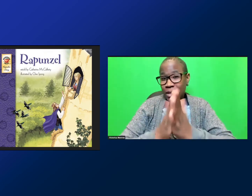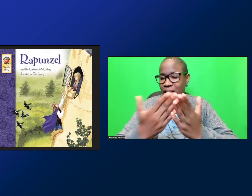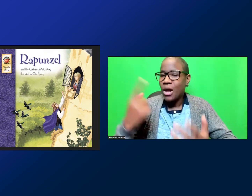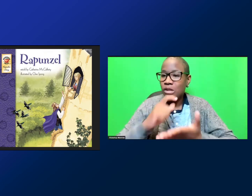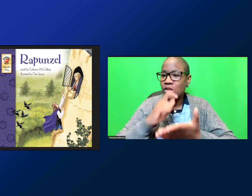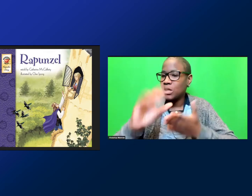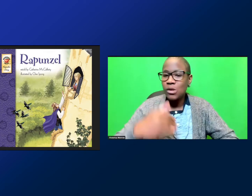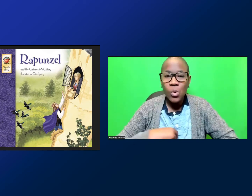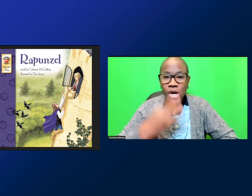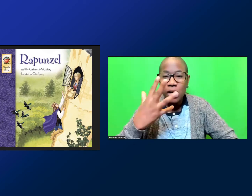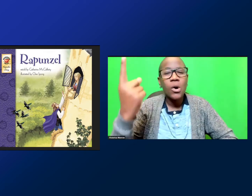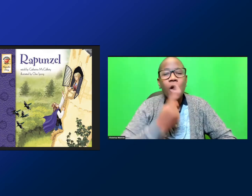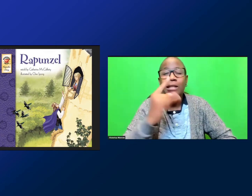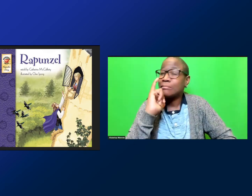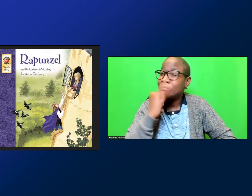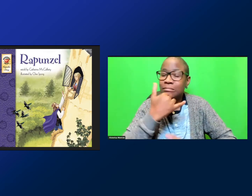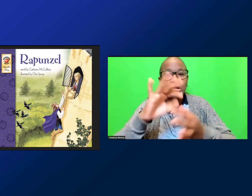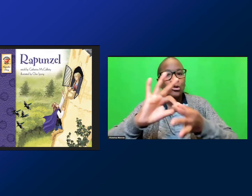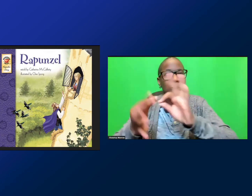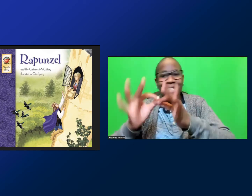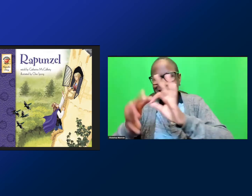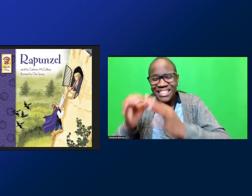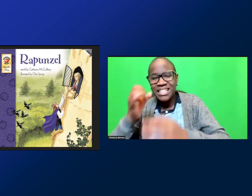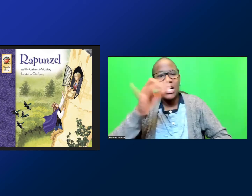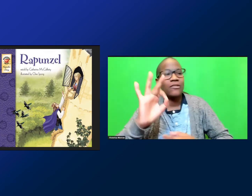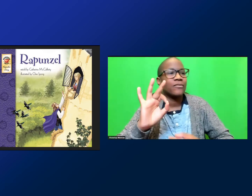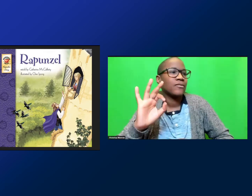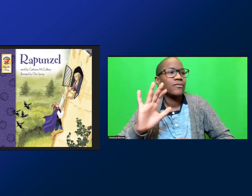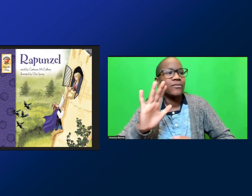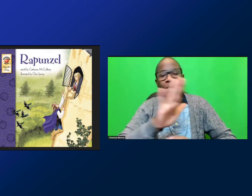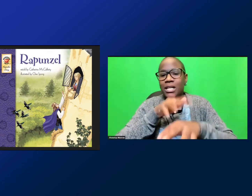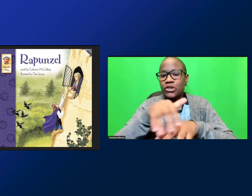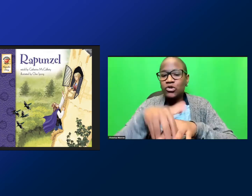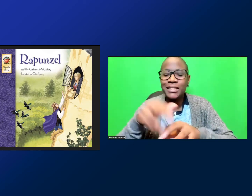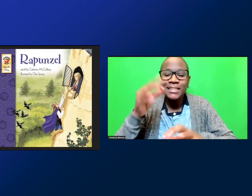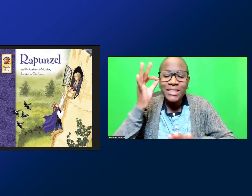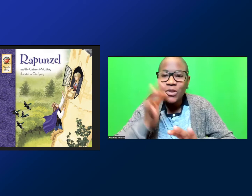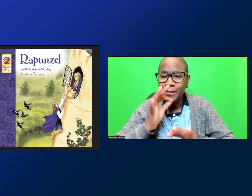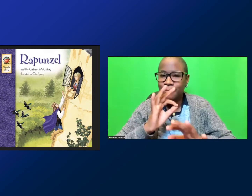always the author is white and there's always misinterpretations of the indigenous cultures